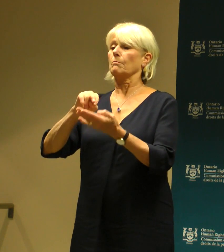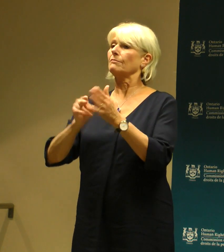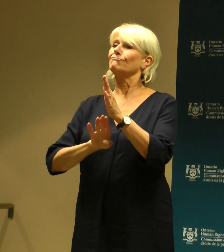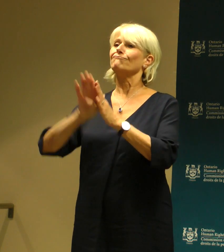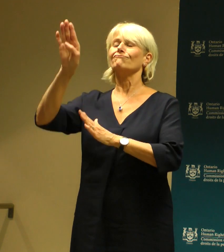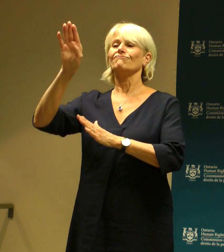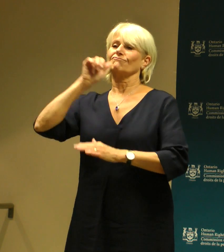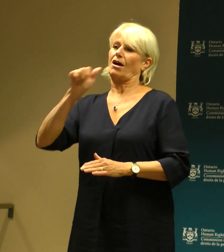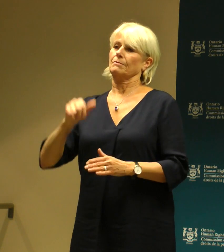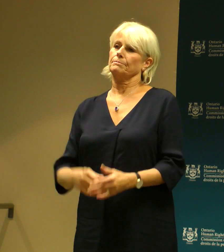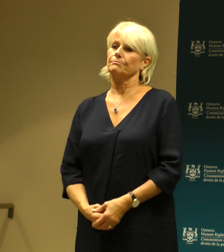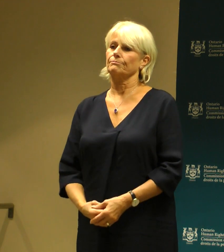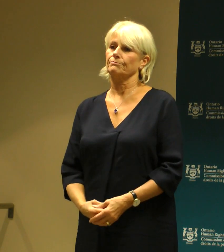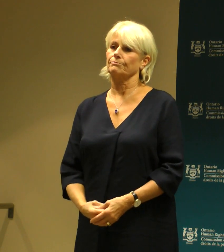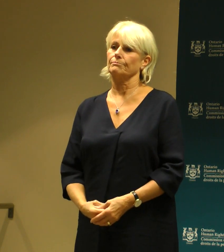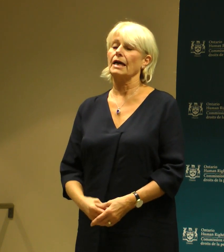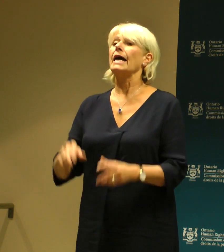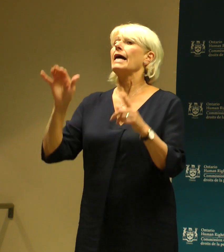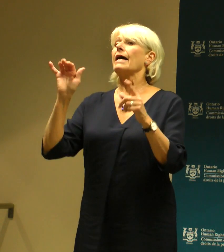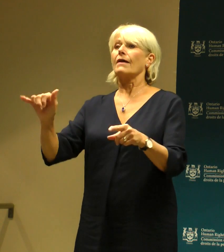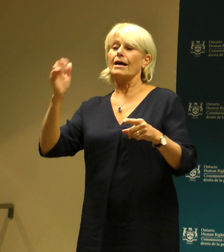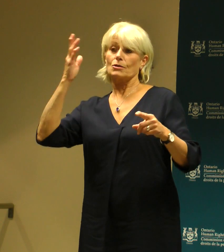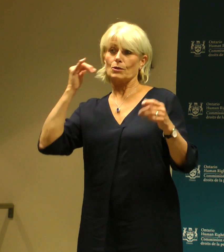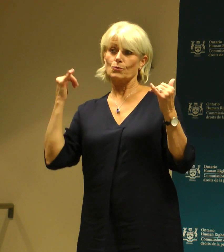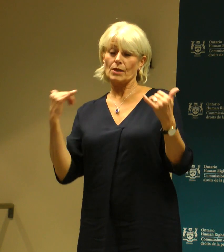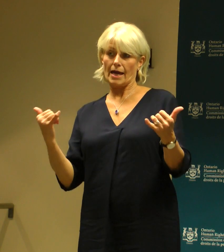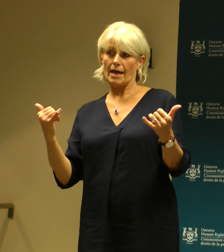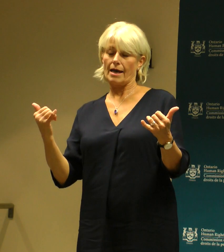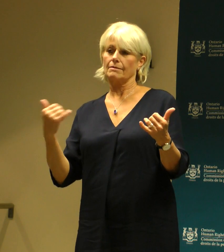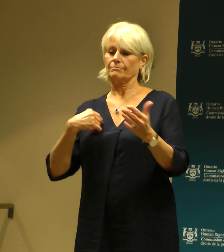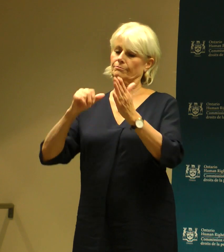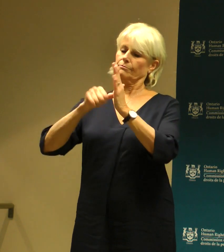That is why, today, to mark Learning Disability Awareness Month and